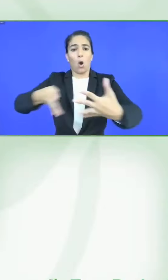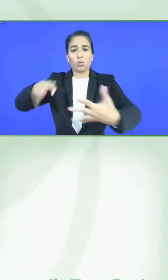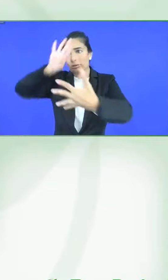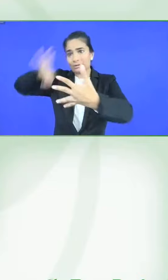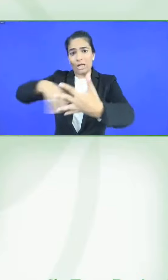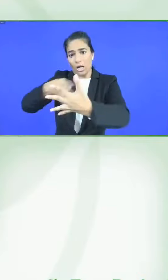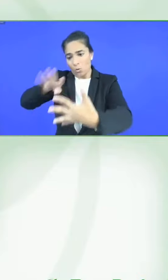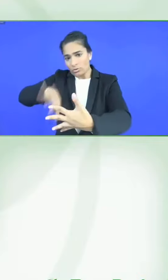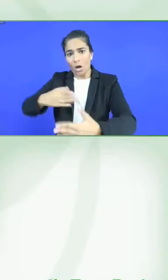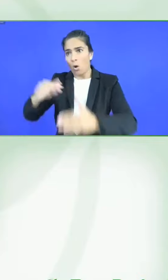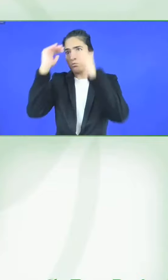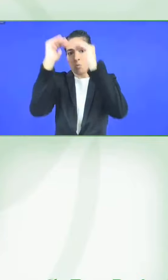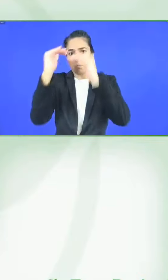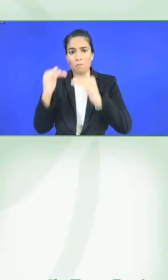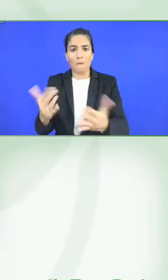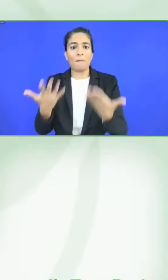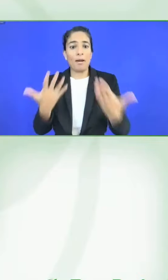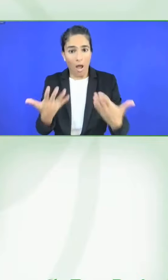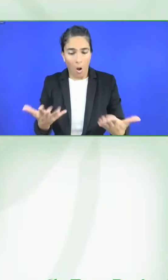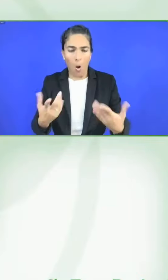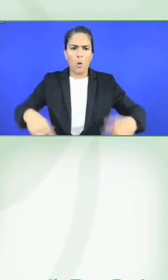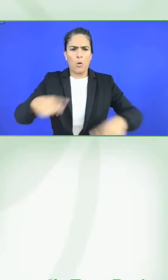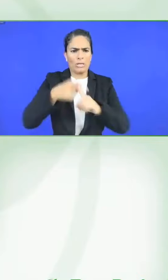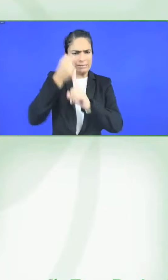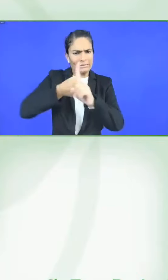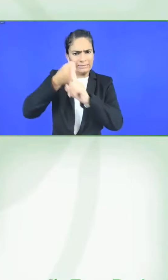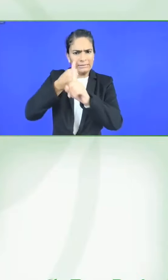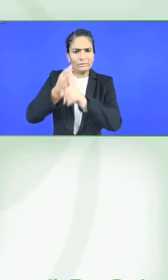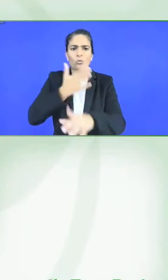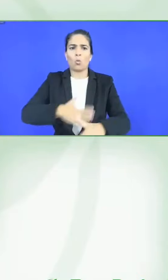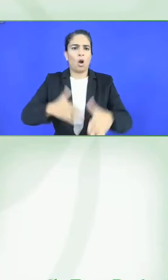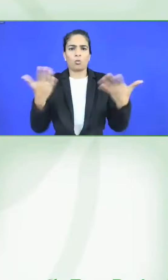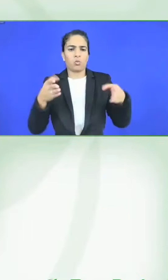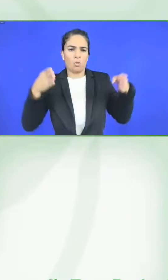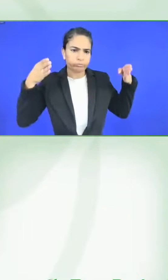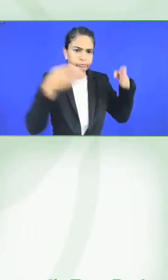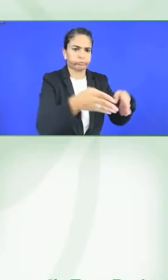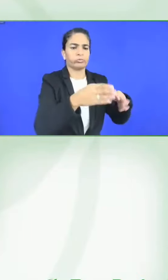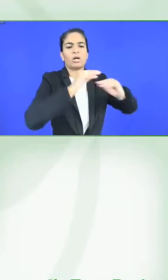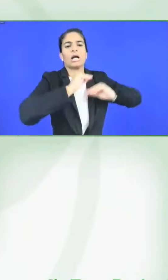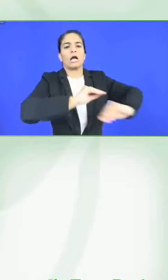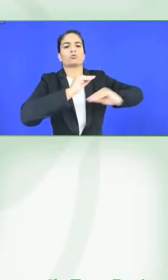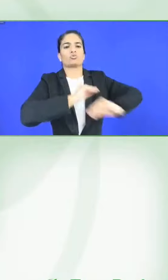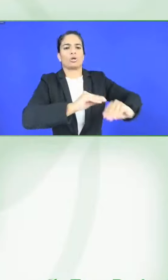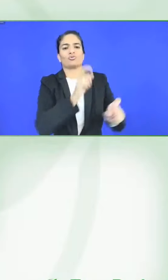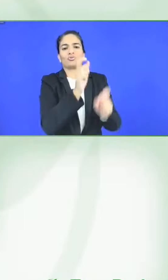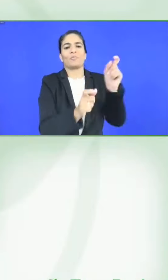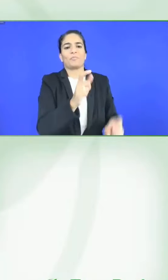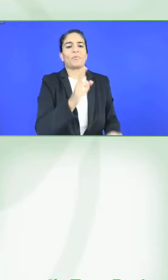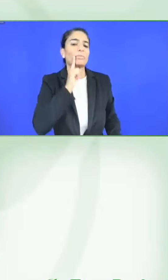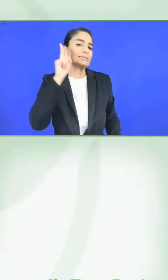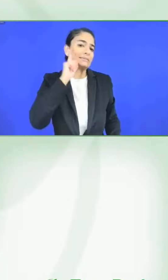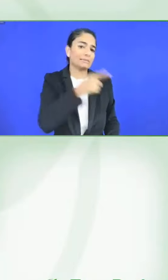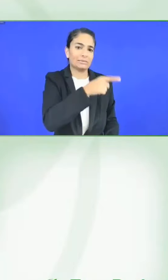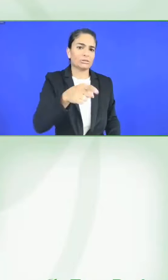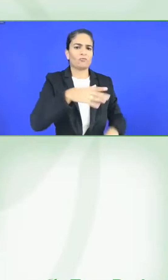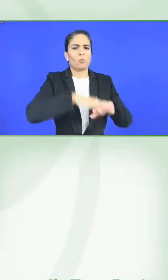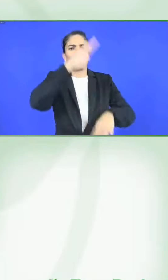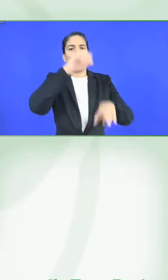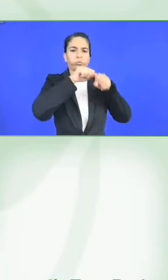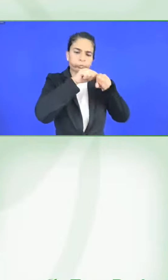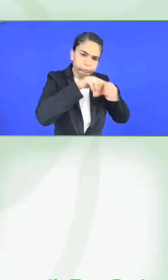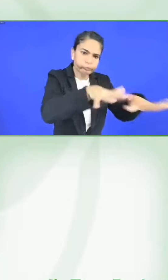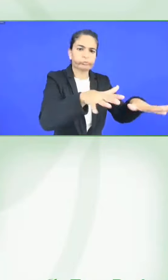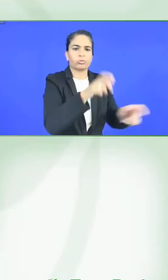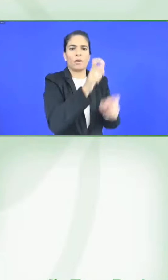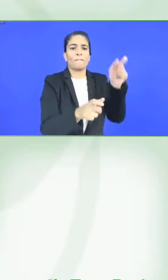Now we have Mousumi Kapoor, who is the founder of Continual Engine.